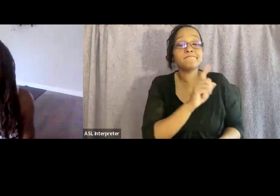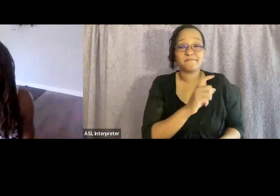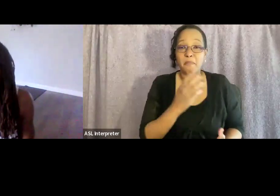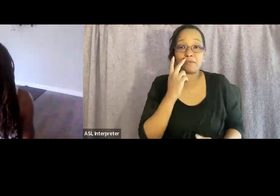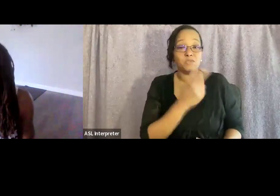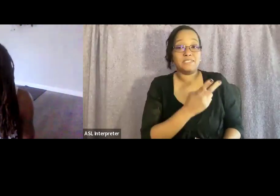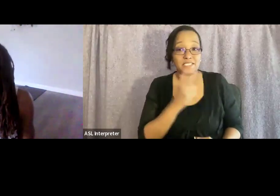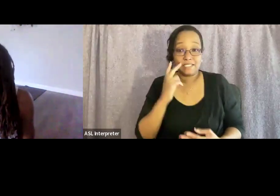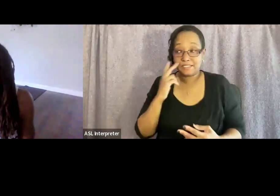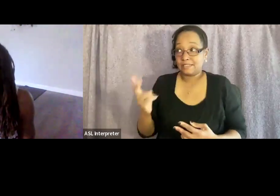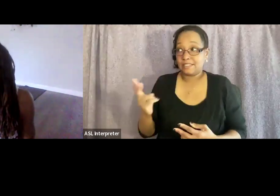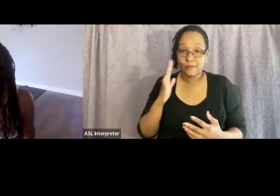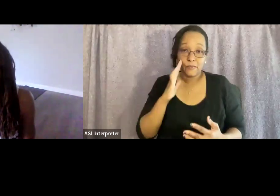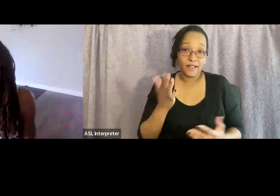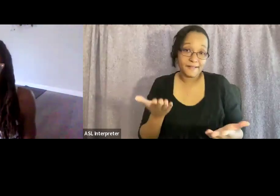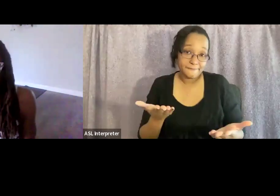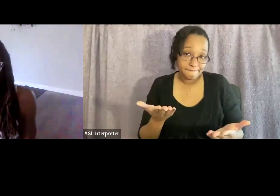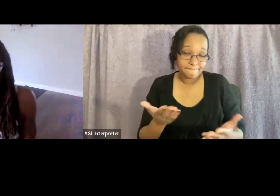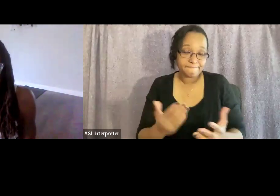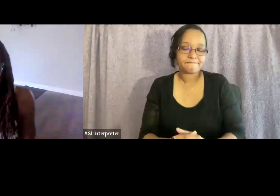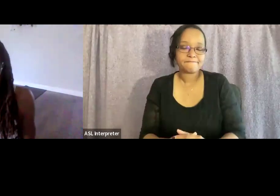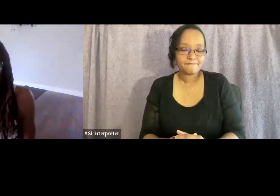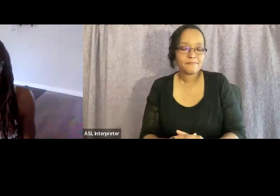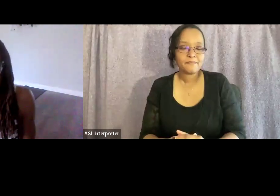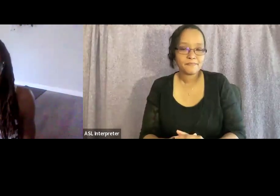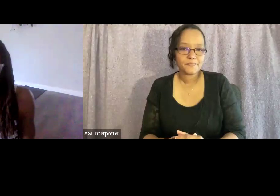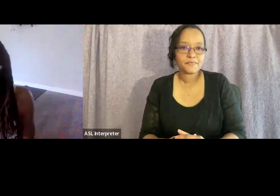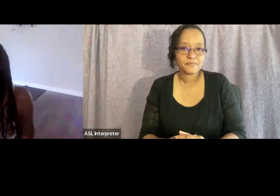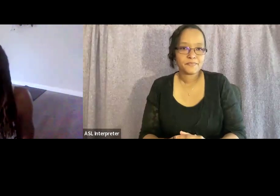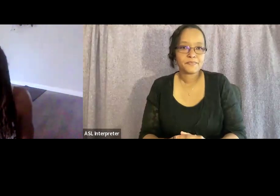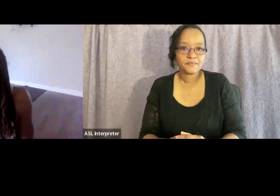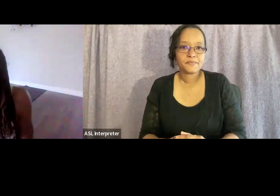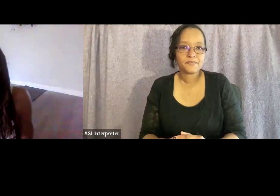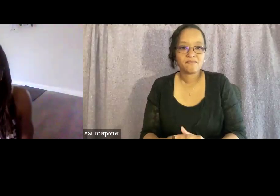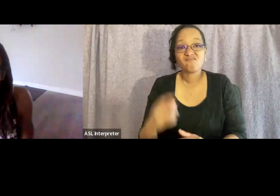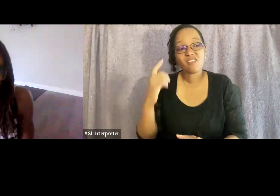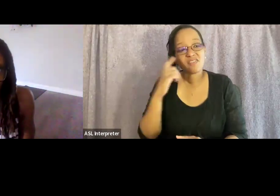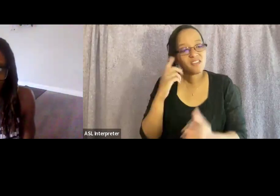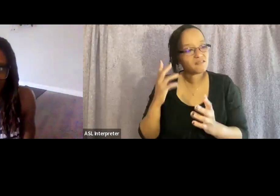I -- and I think that's really all I want to share.